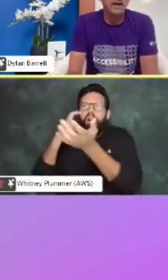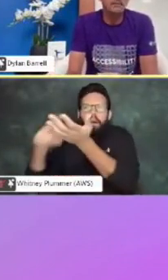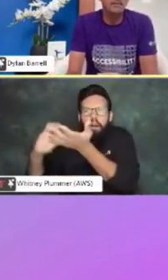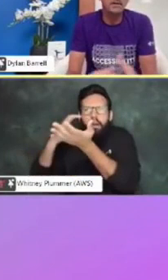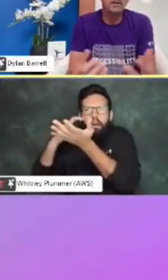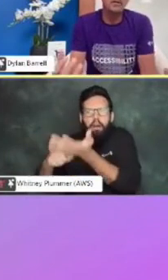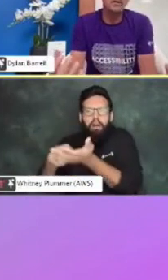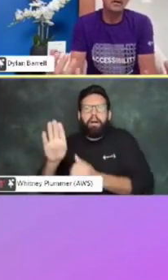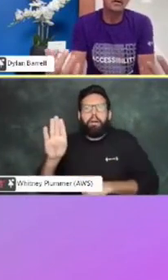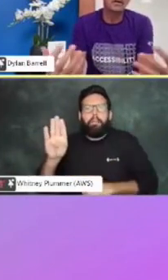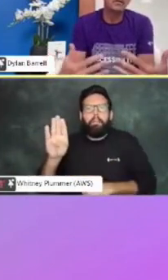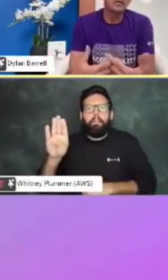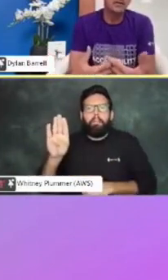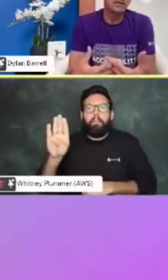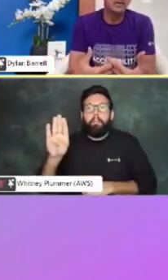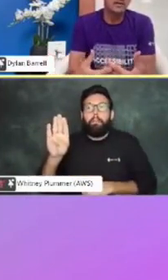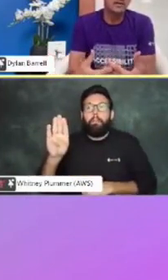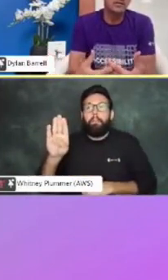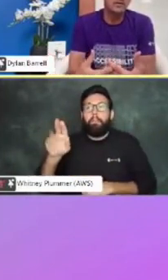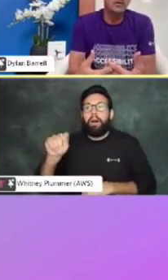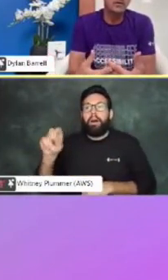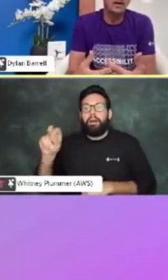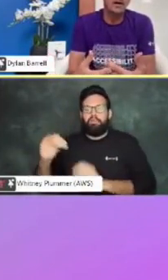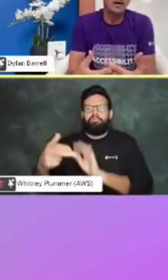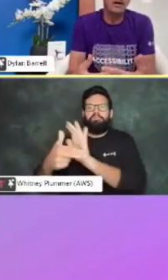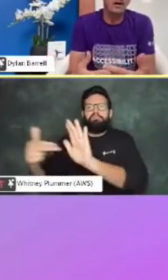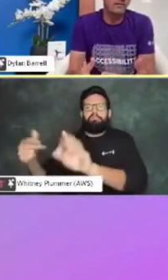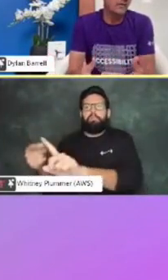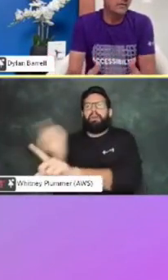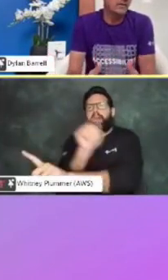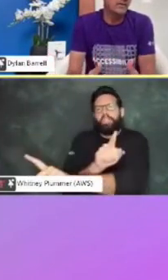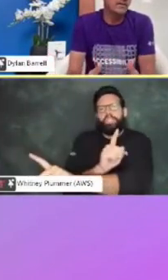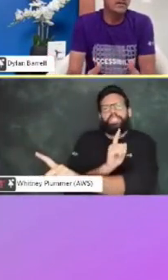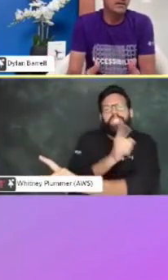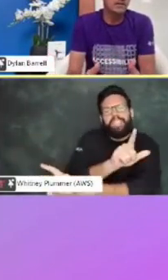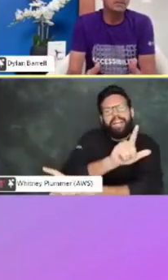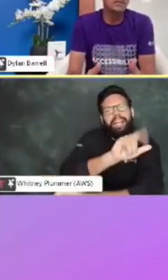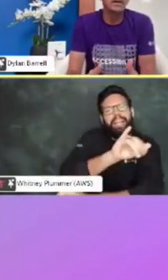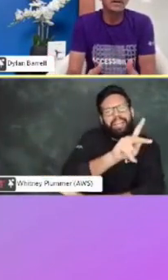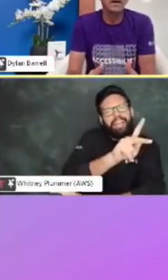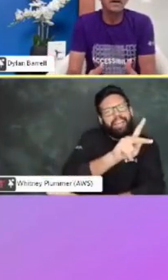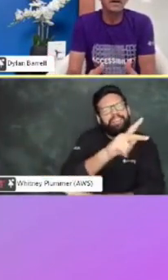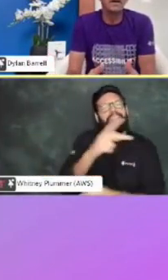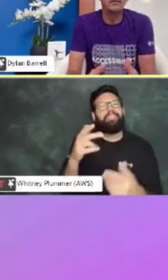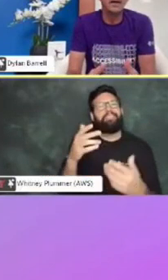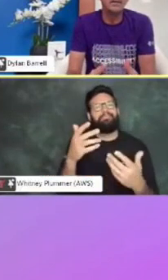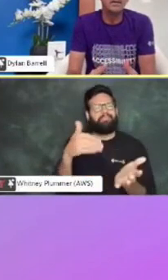And because those two things are things which often are treated as synonyms in reality,